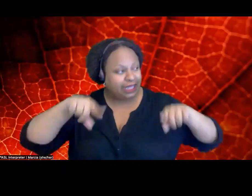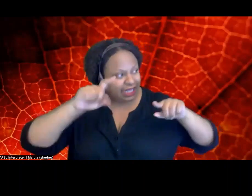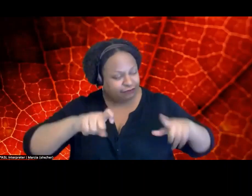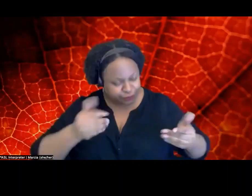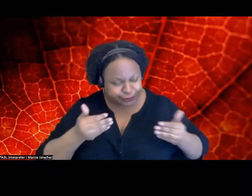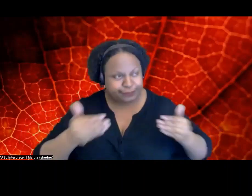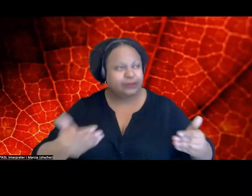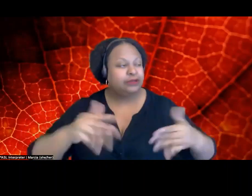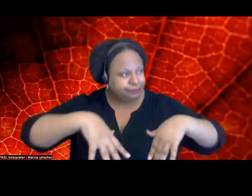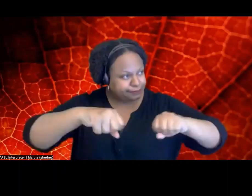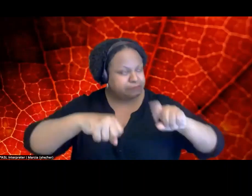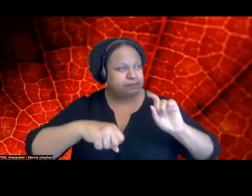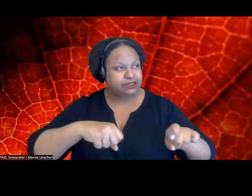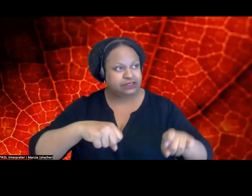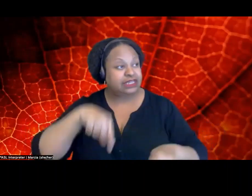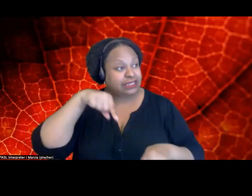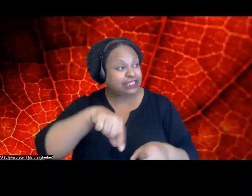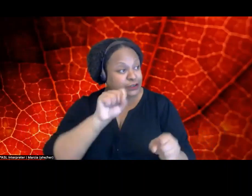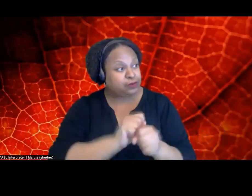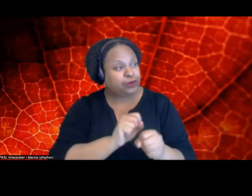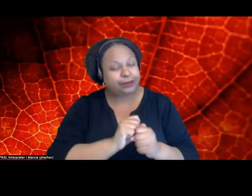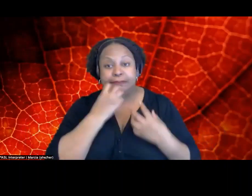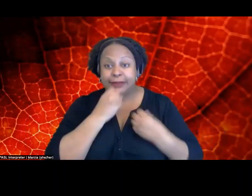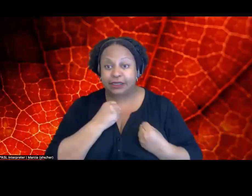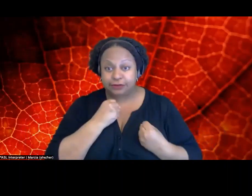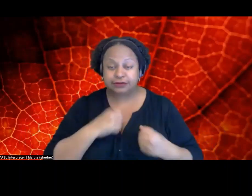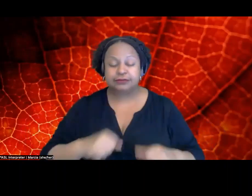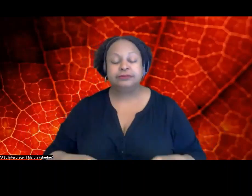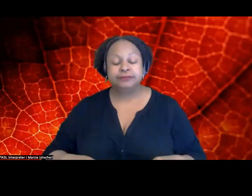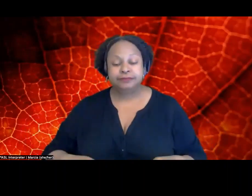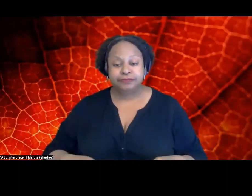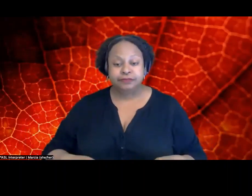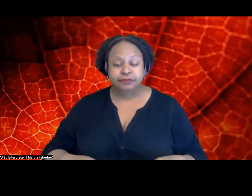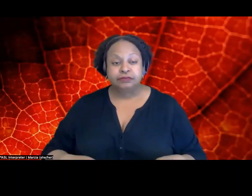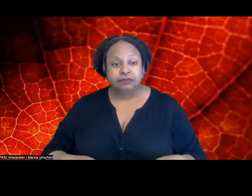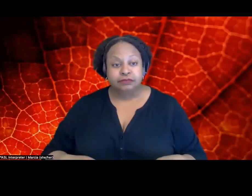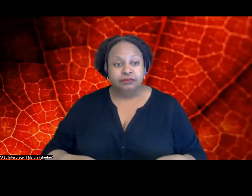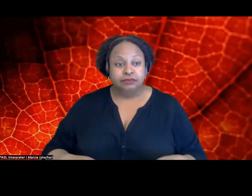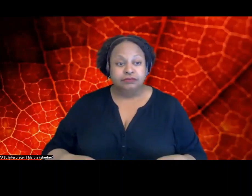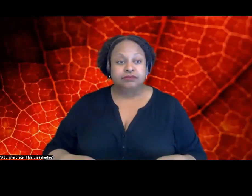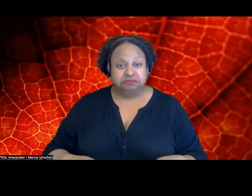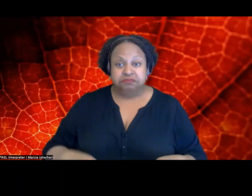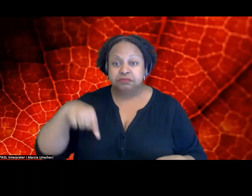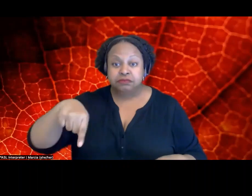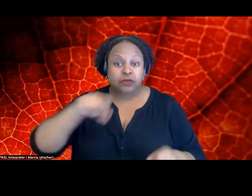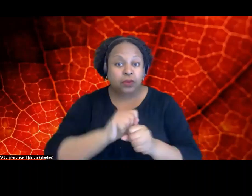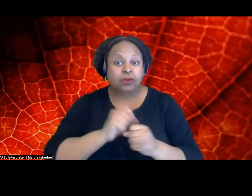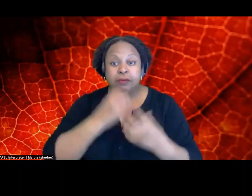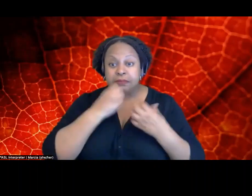This work matters. And this work matters to all of us.